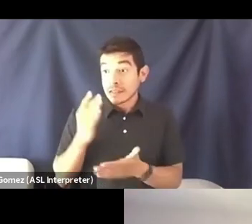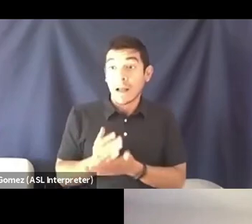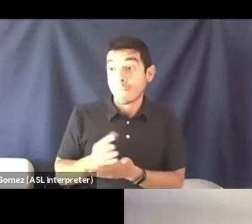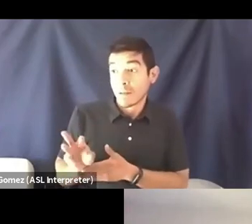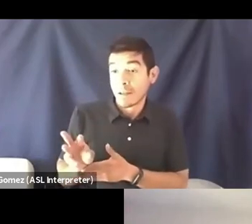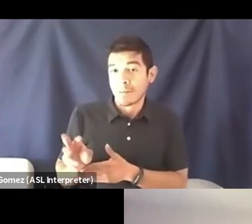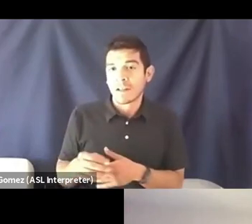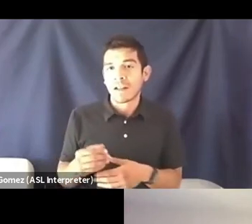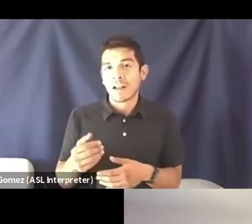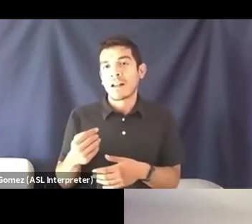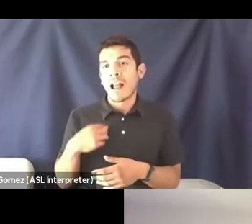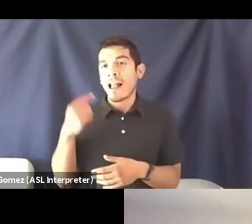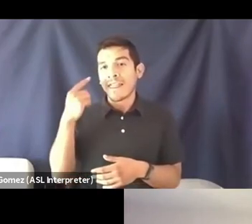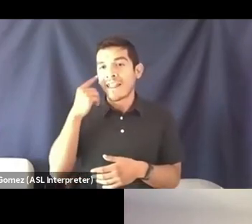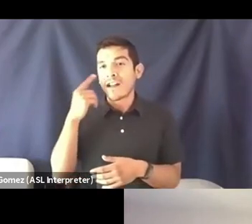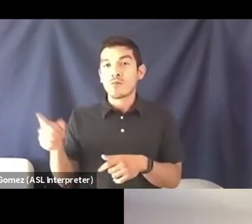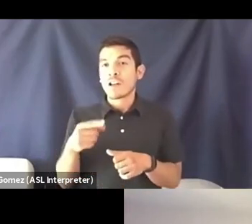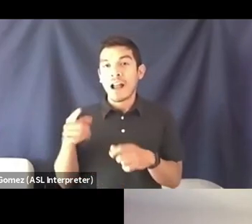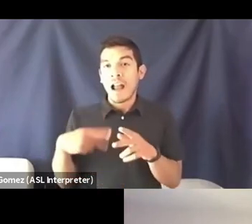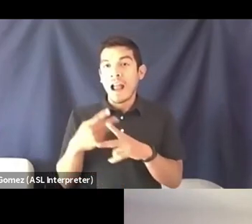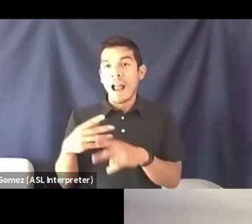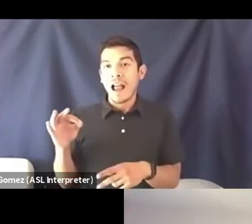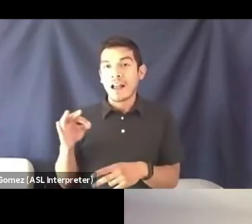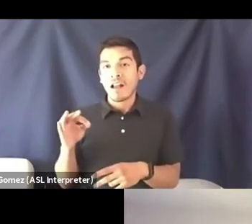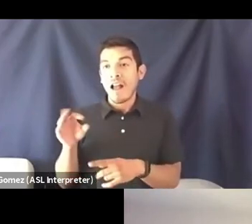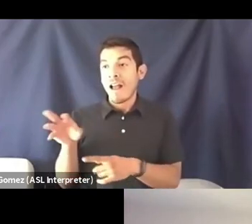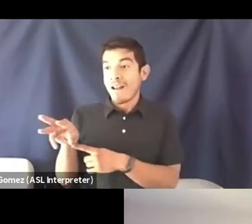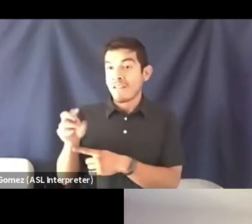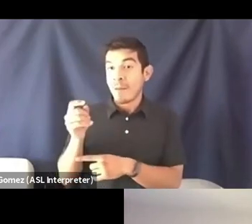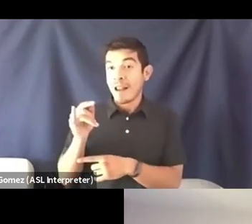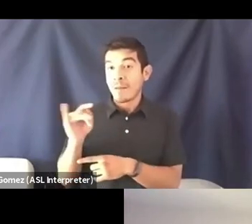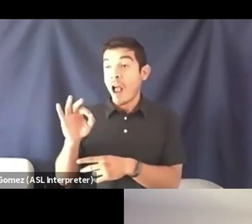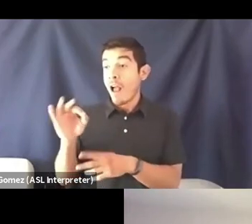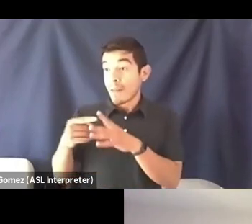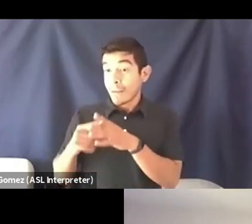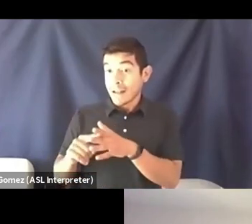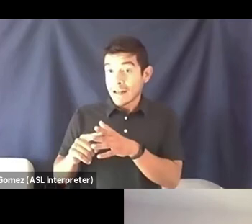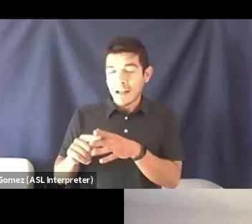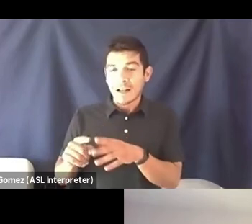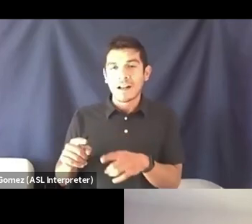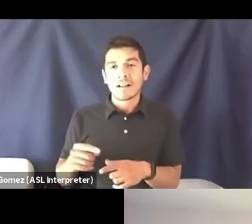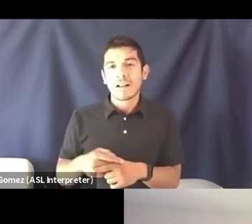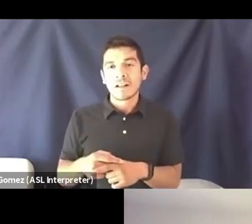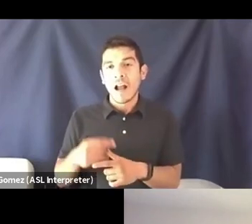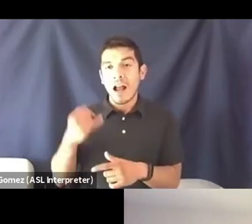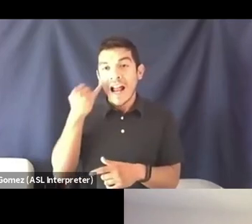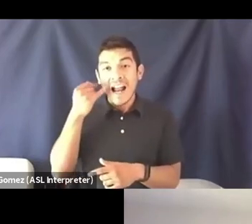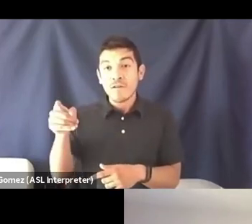I think we kind of like film a little bit of the beginning, but if you still recall